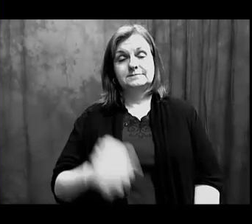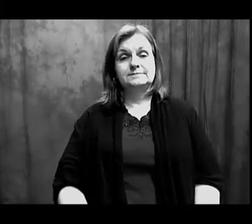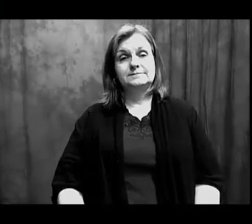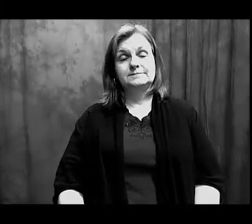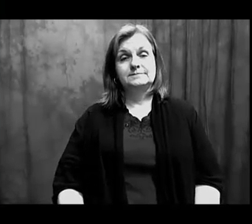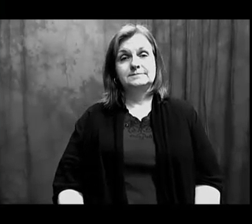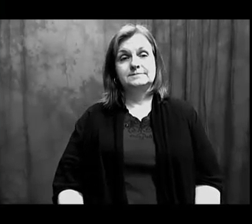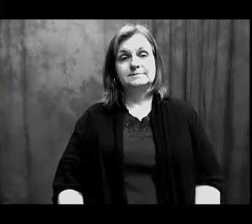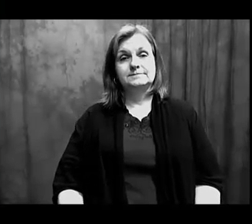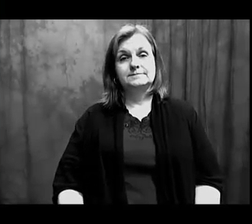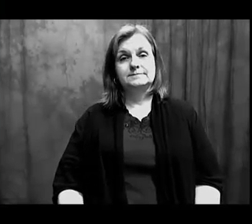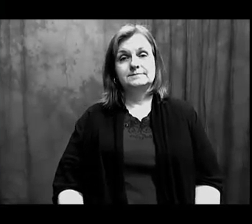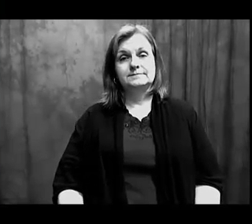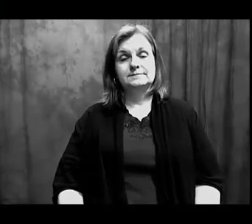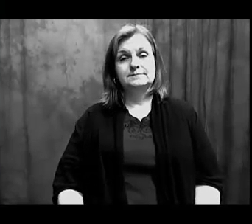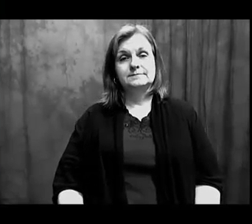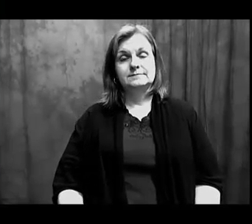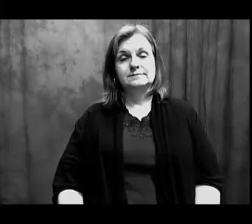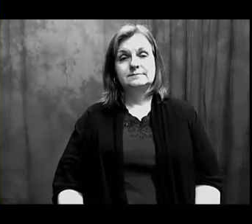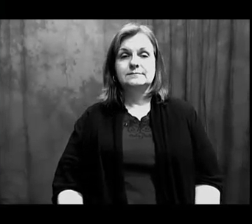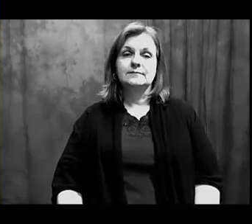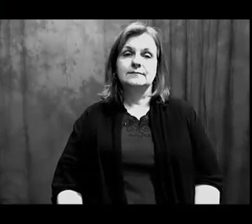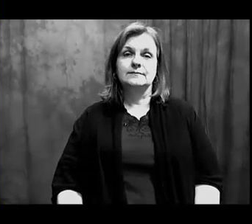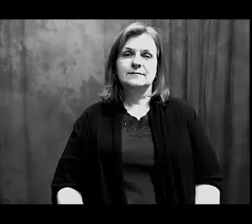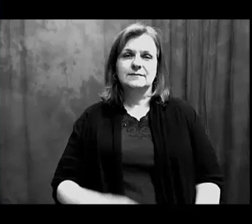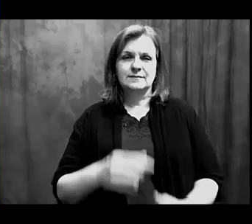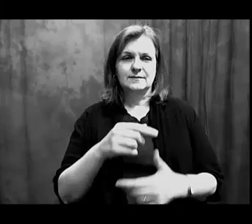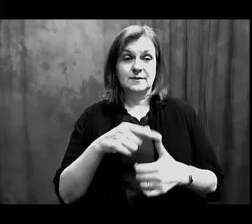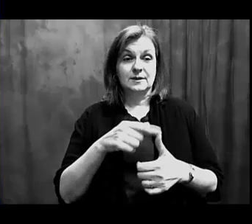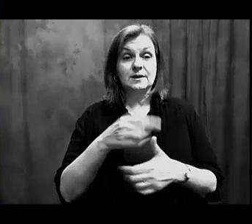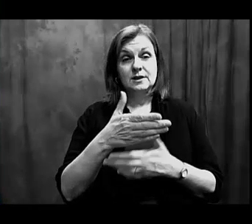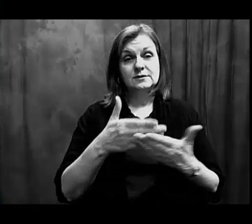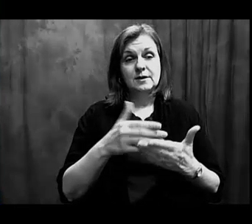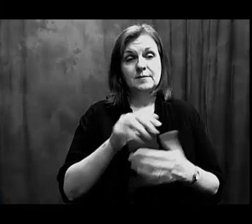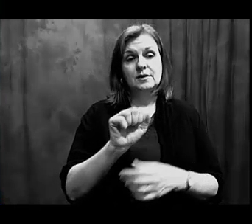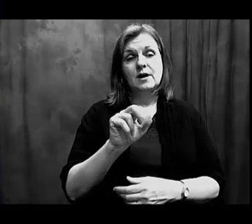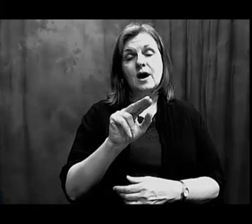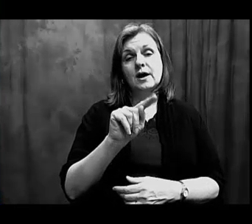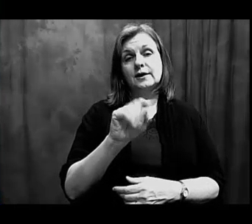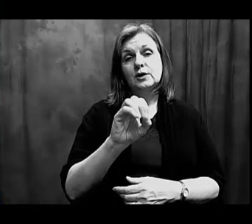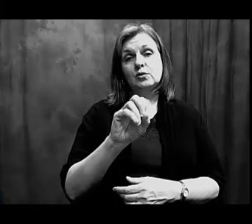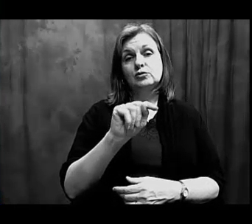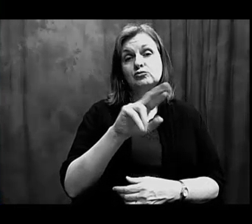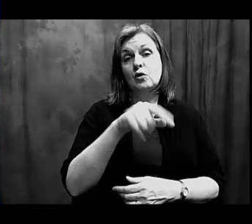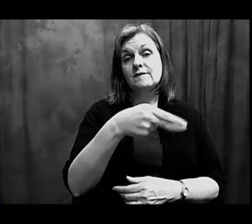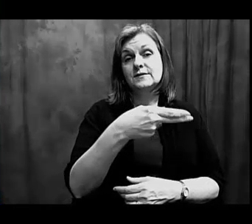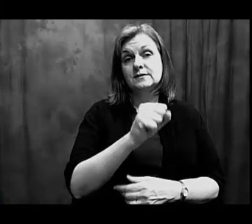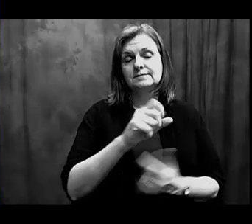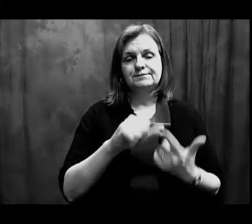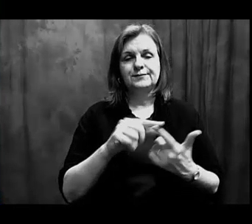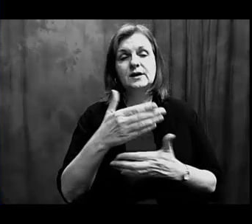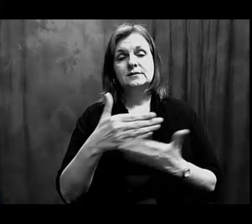and we look at them there some autotrophs there some heterotrophs and there are some that we call mixotrophs